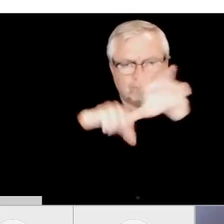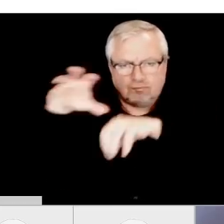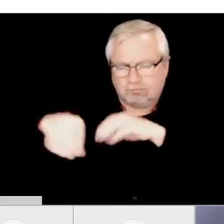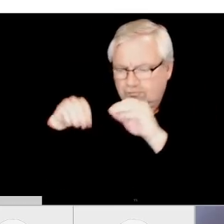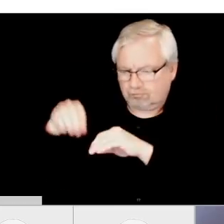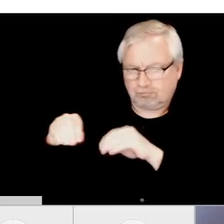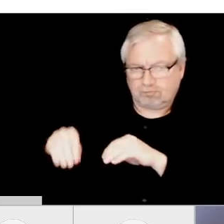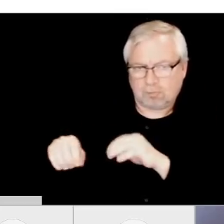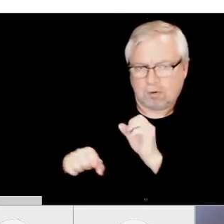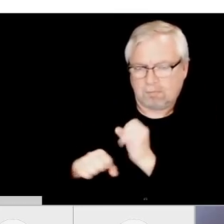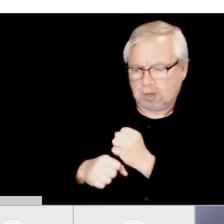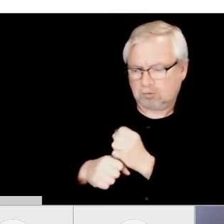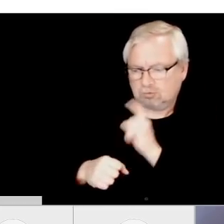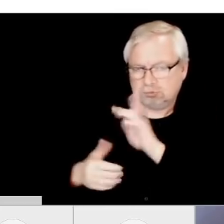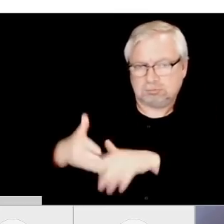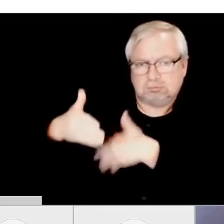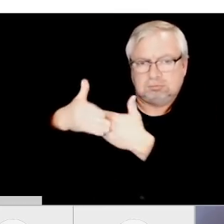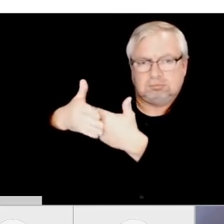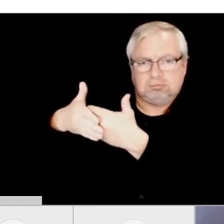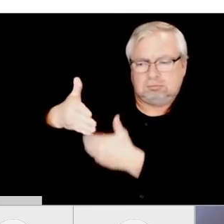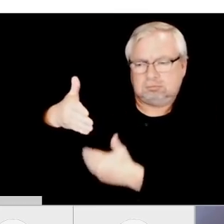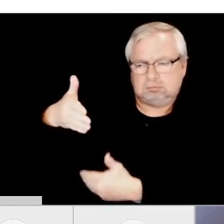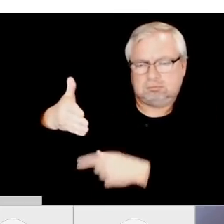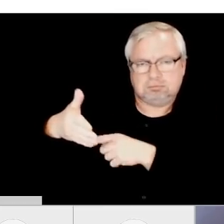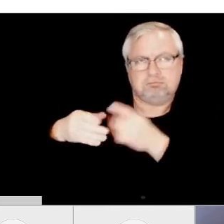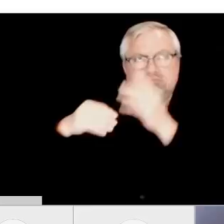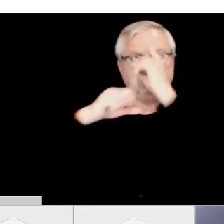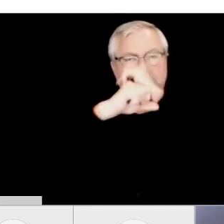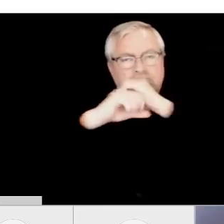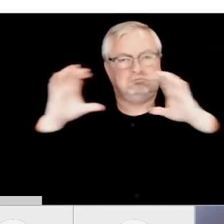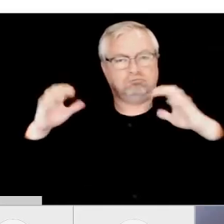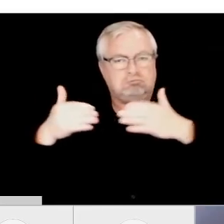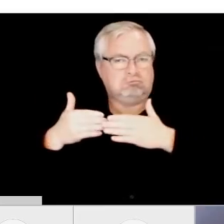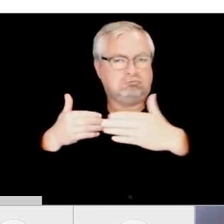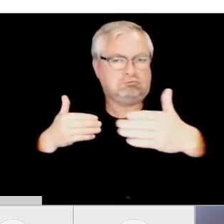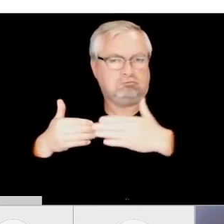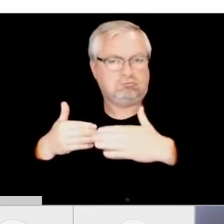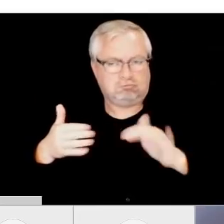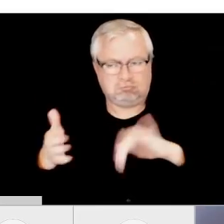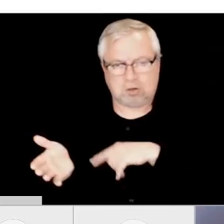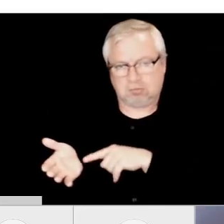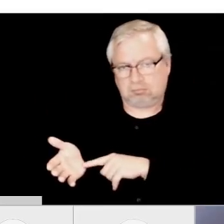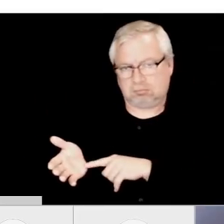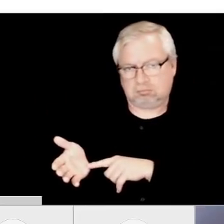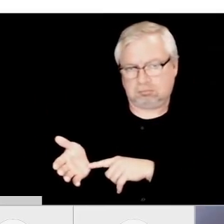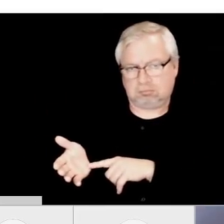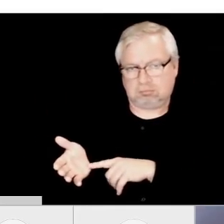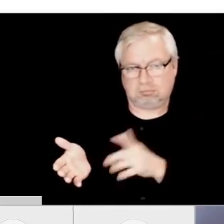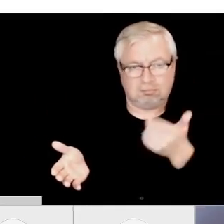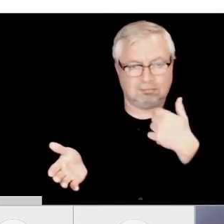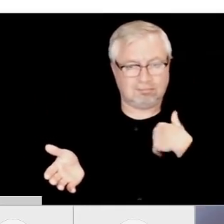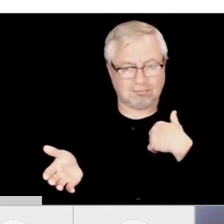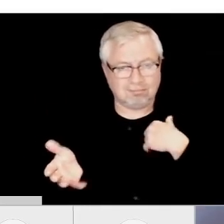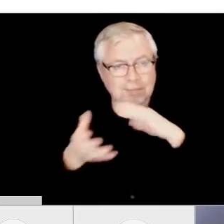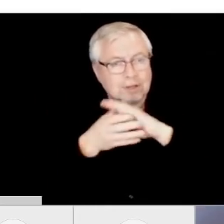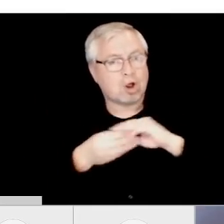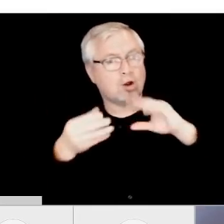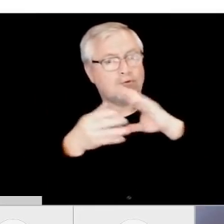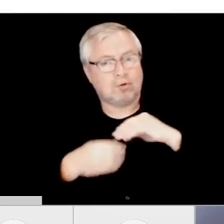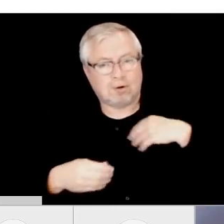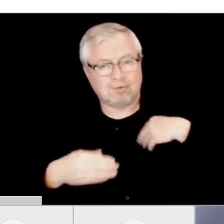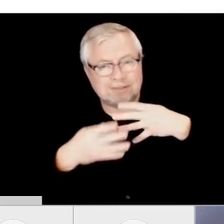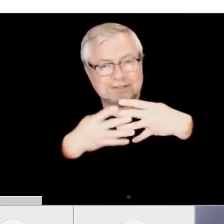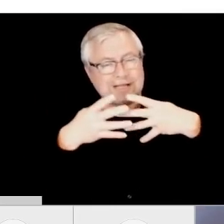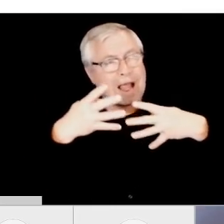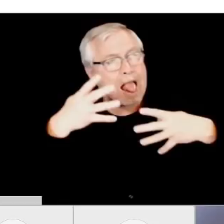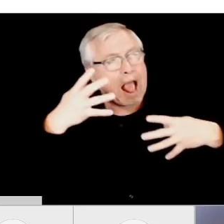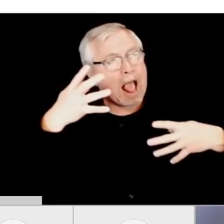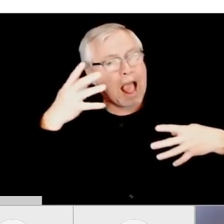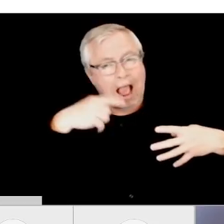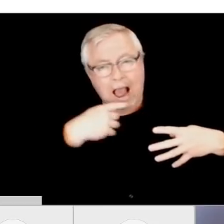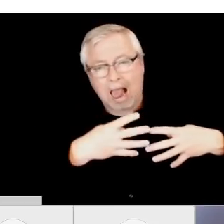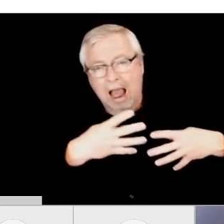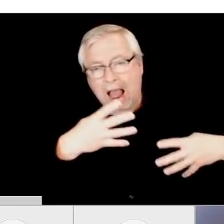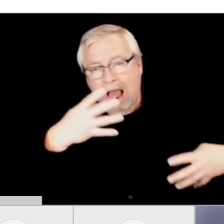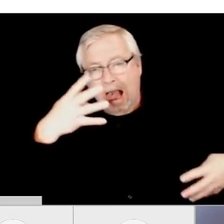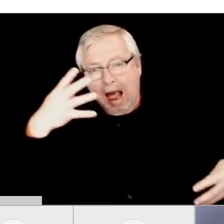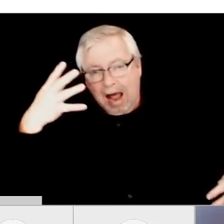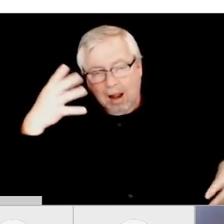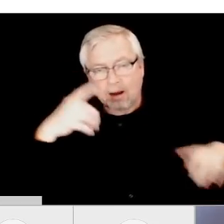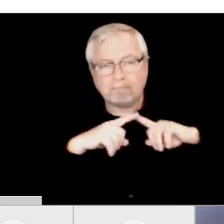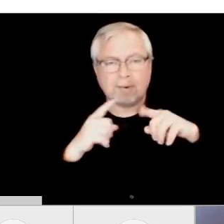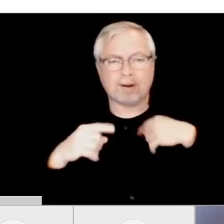There are infinite scenarios that one can construct, and we are showing you